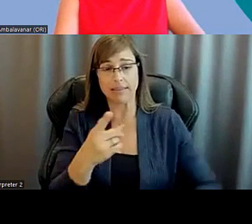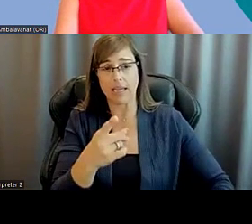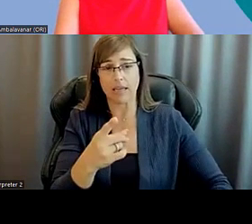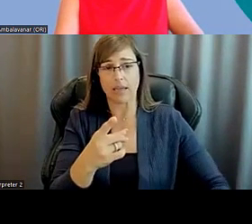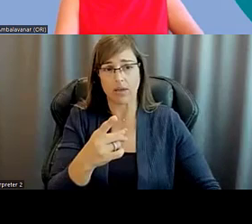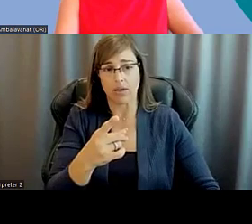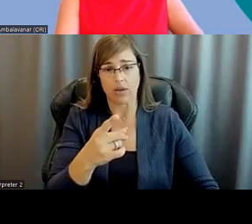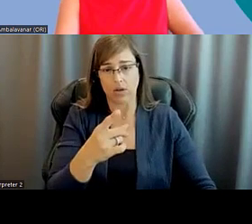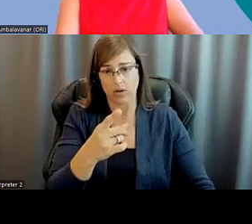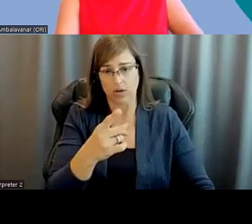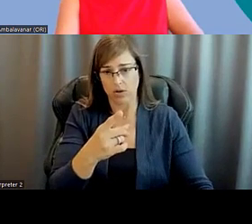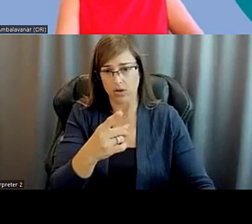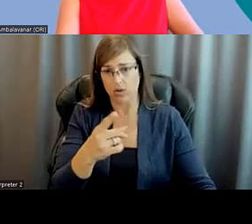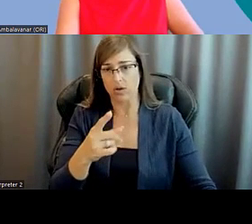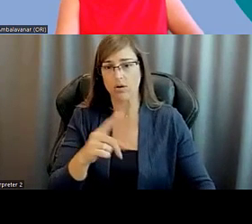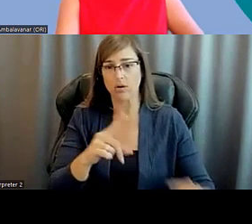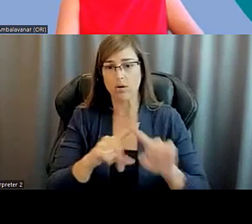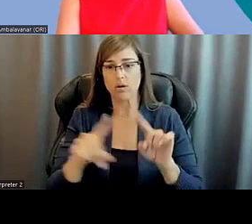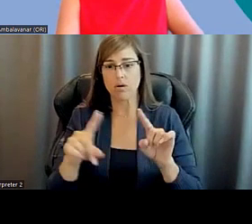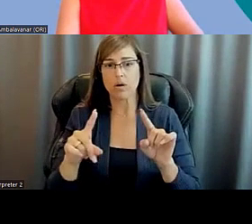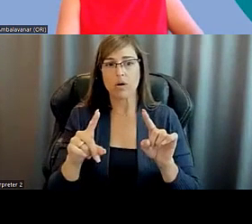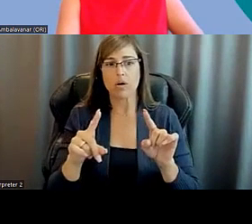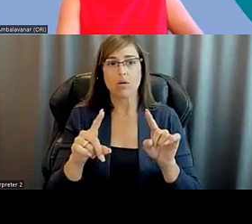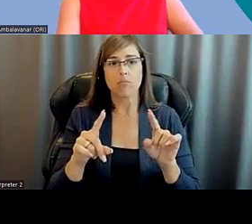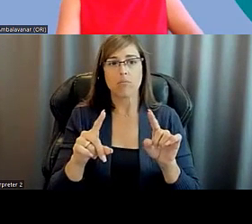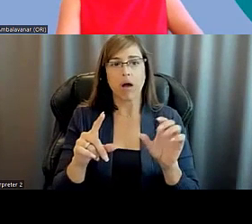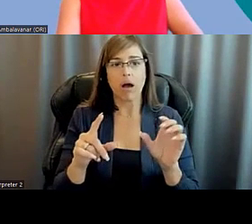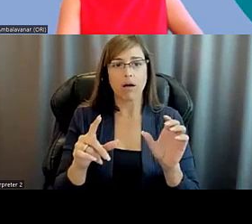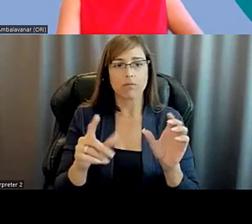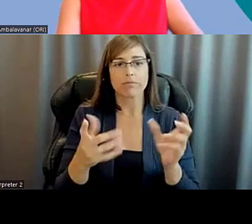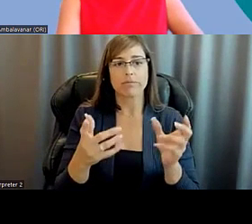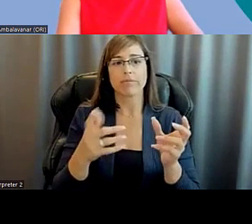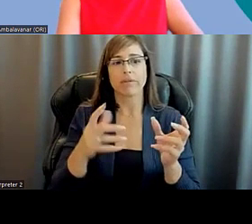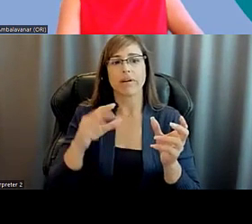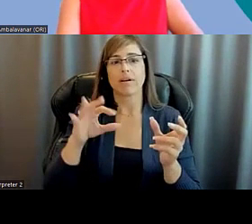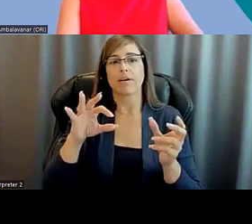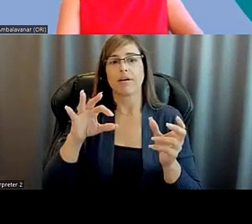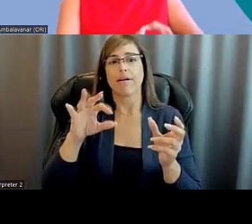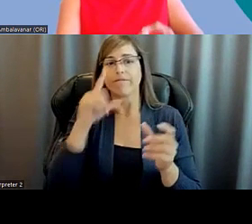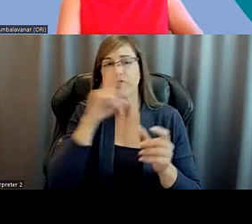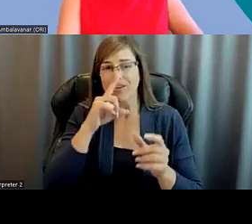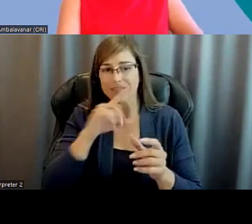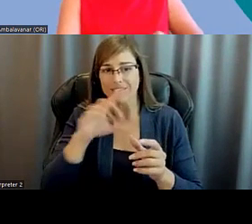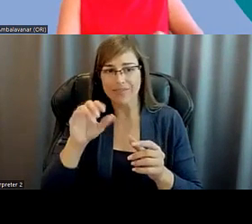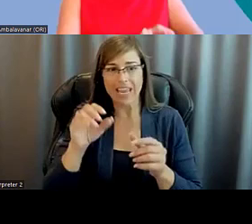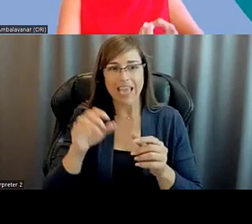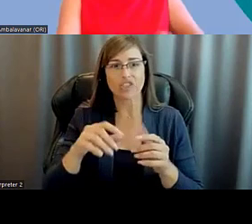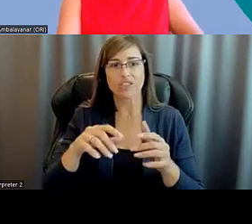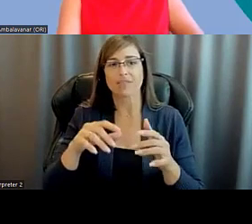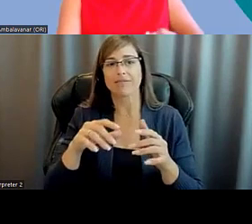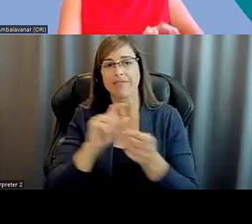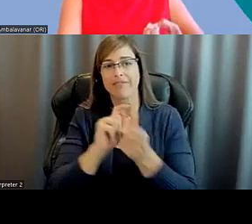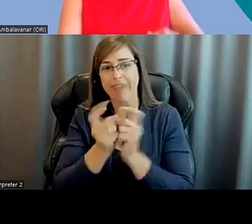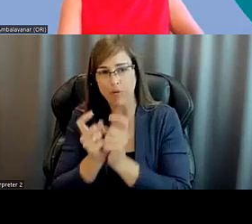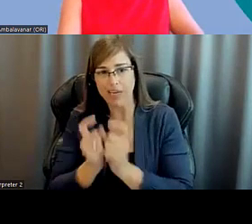But falsification, fabrication or plagiarism in grant applications can be misconduct,